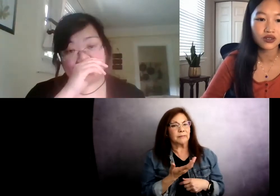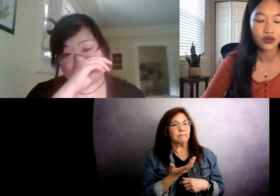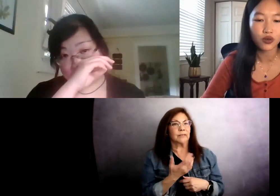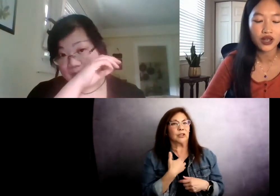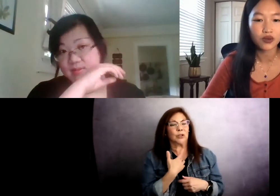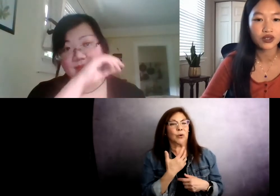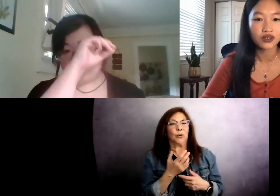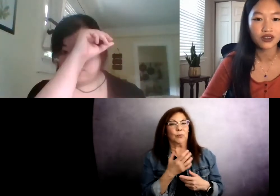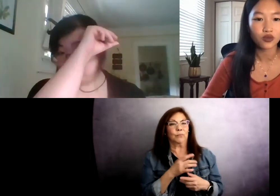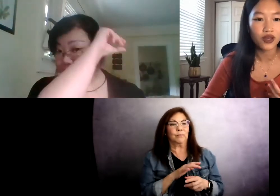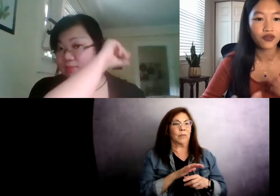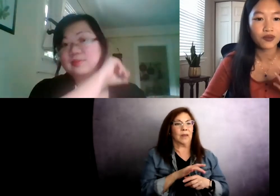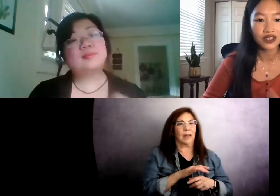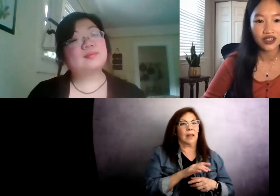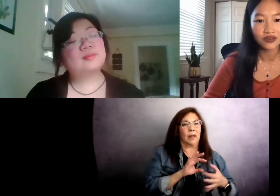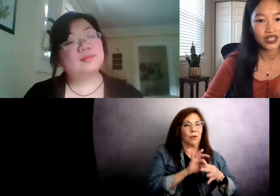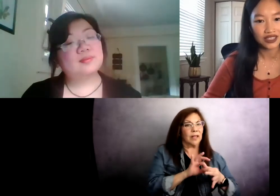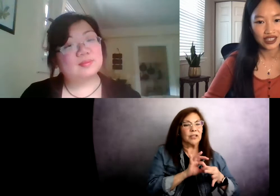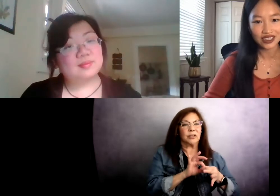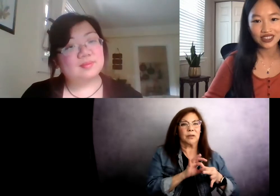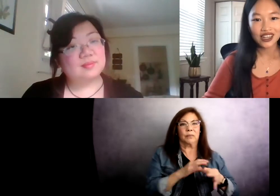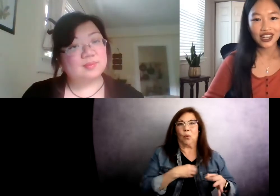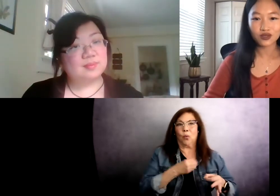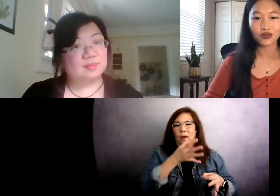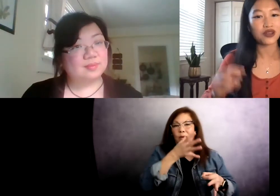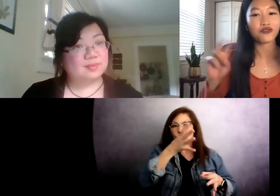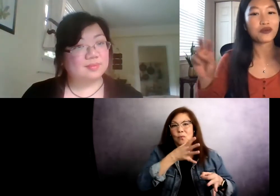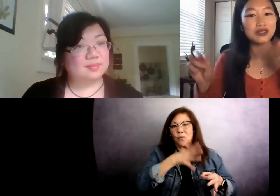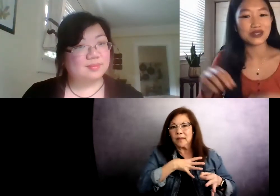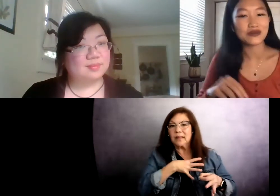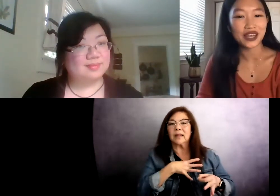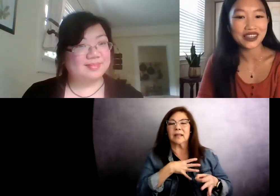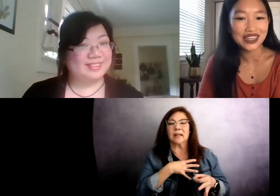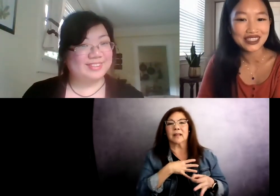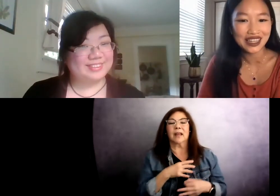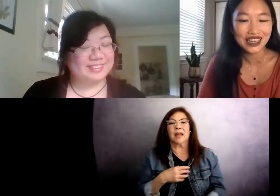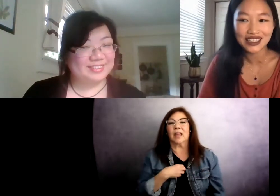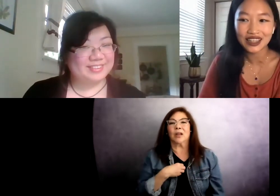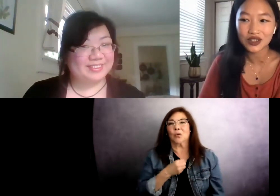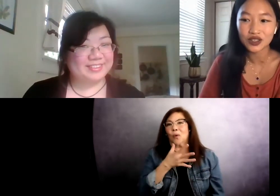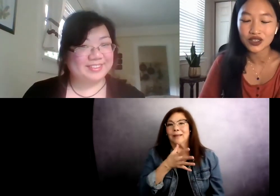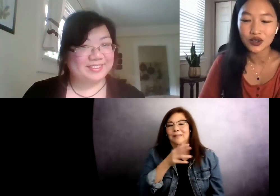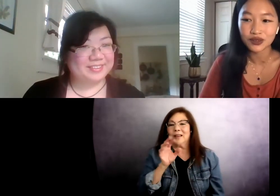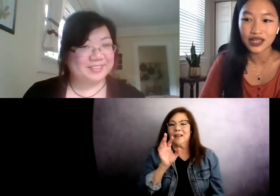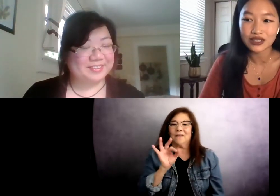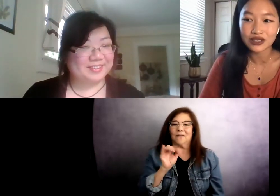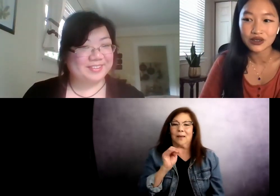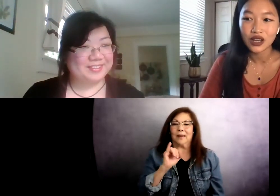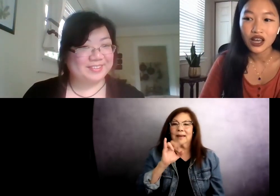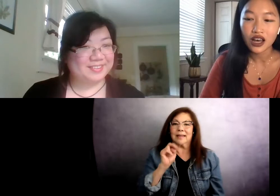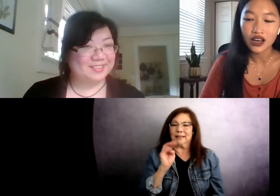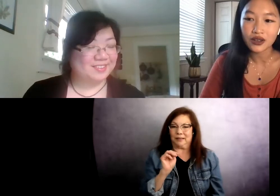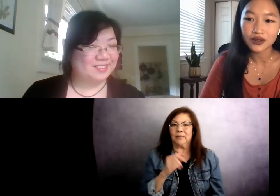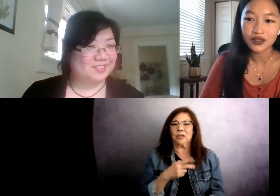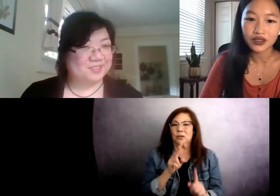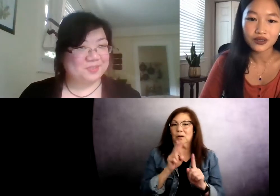of Daisy, in a sort white feminists, that I guess you can apply to revisionists redeeming